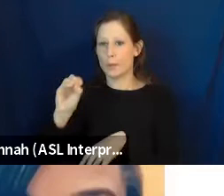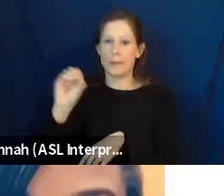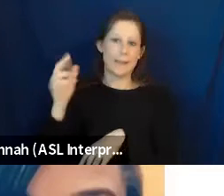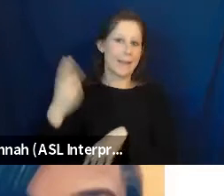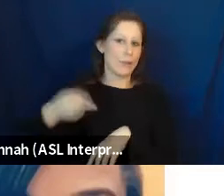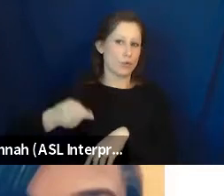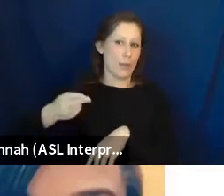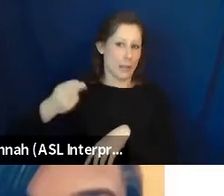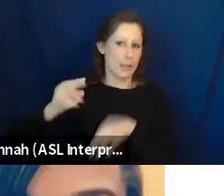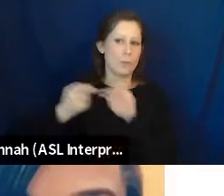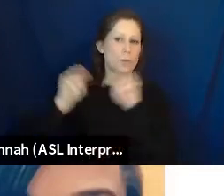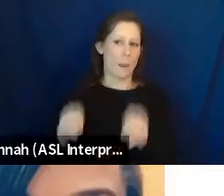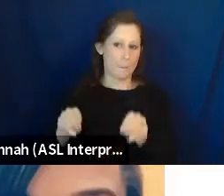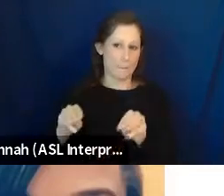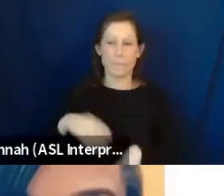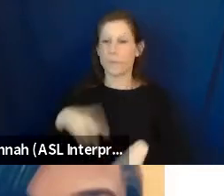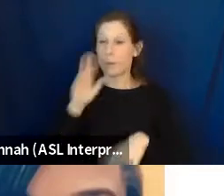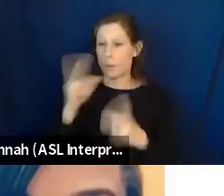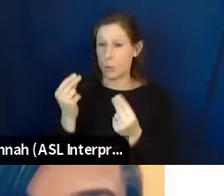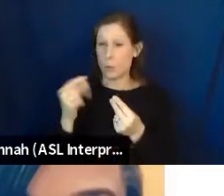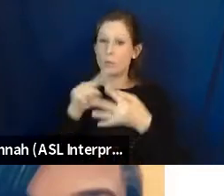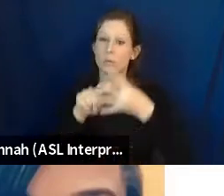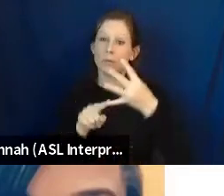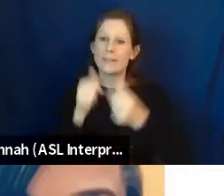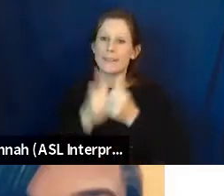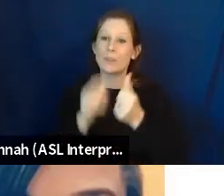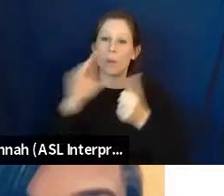going to do is I'm just going to introduce them. Arts and Education Council is going